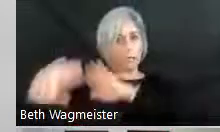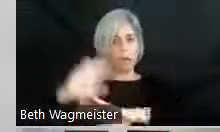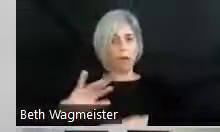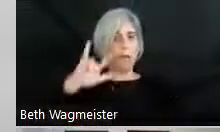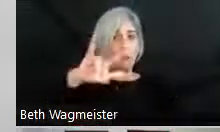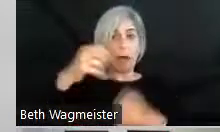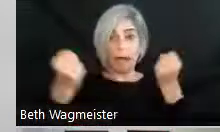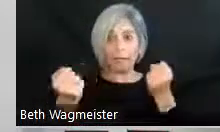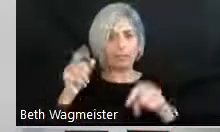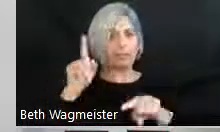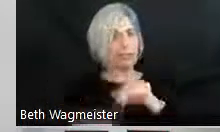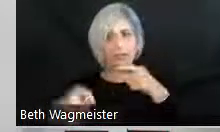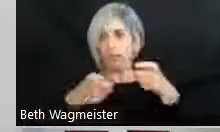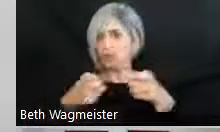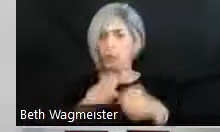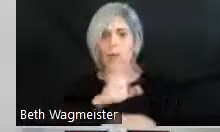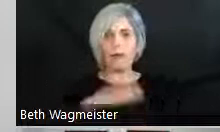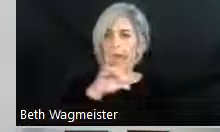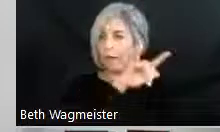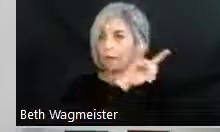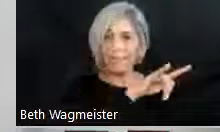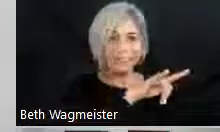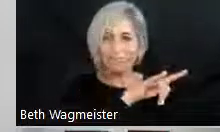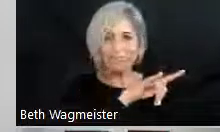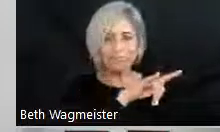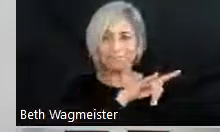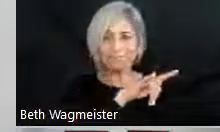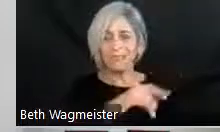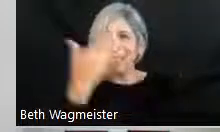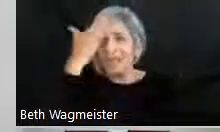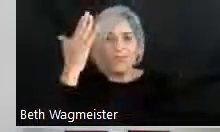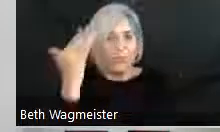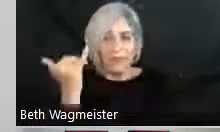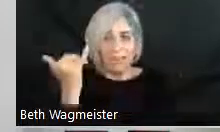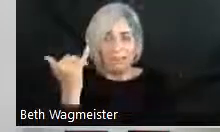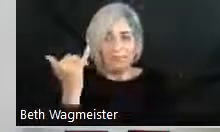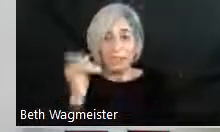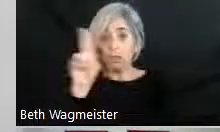control their aircrafts. They didn't know why, because when the U.S. Air Force had built